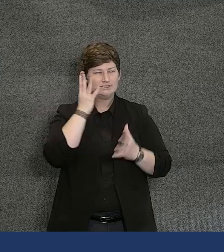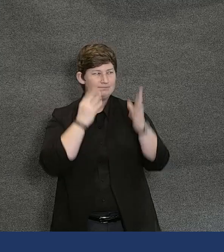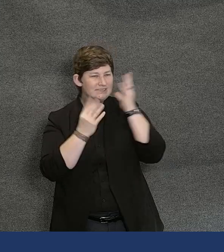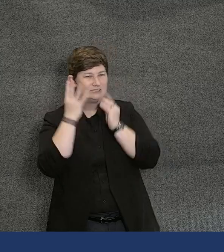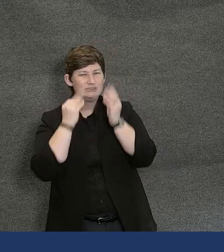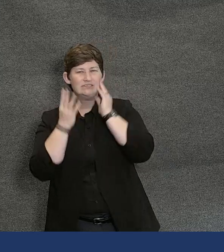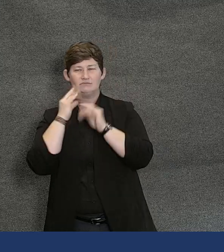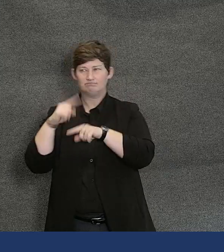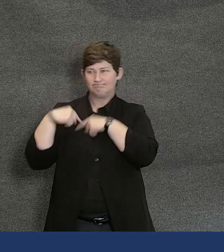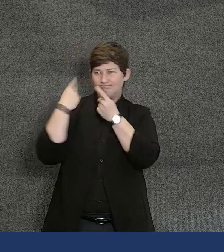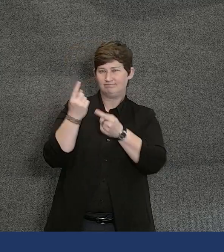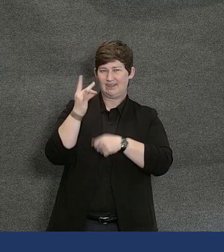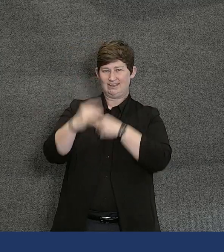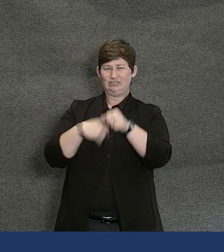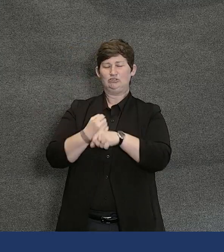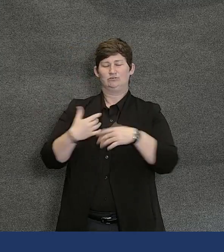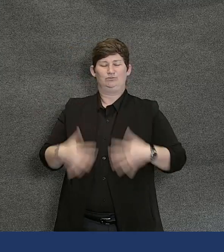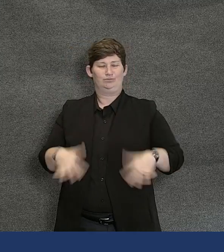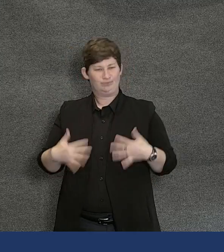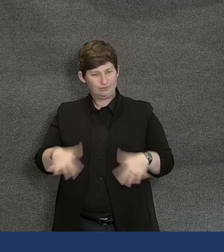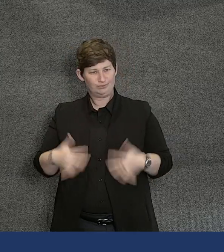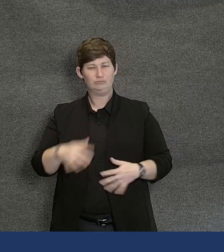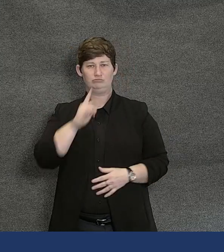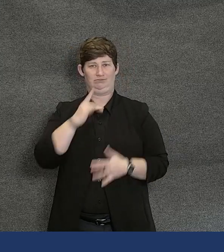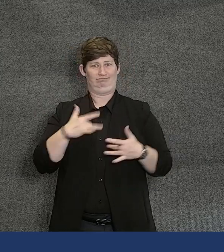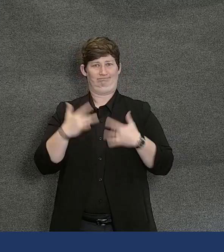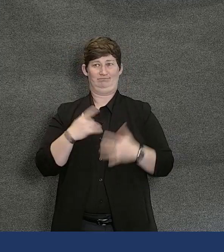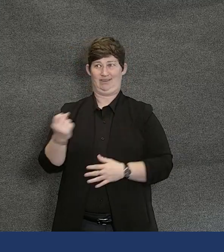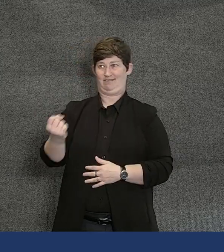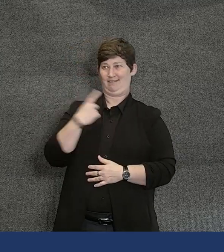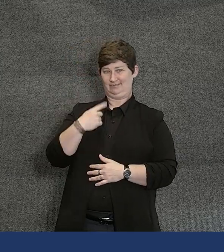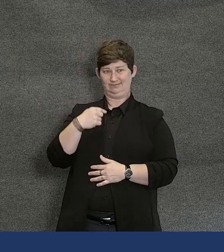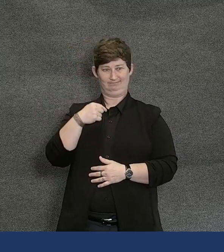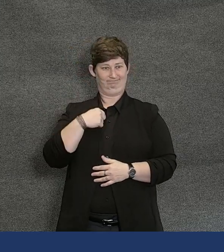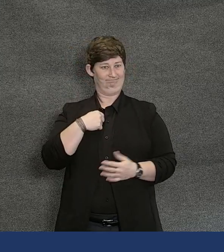And so I'm excited that I was asked to emcee this event.